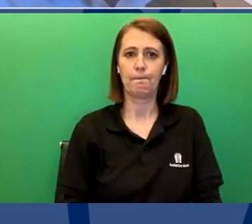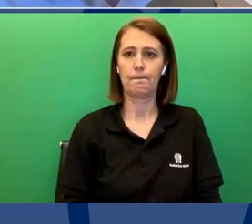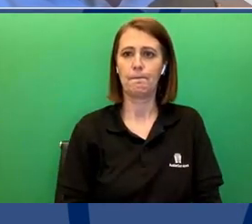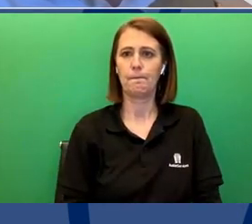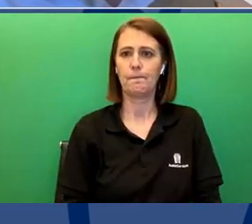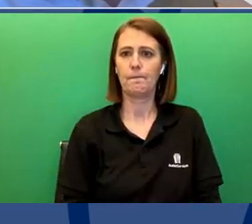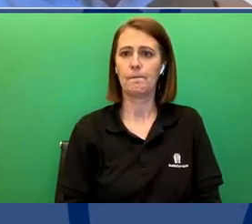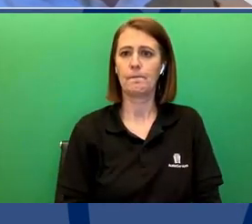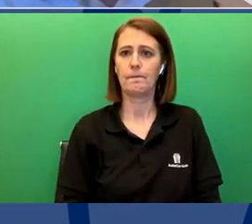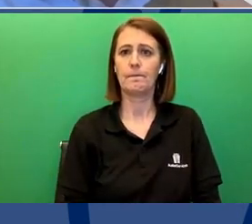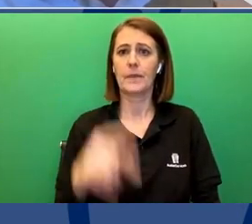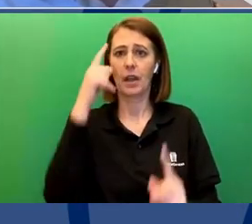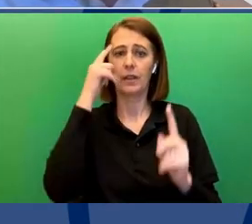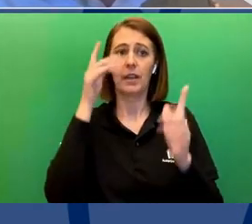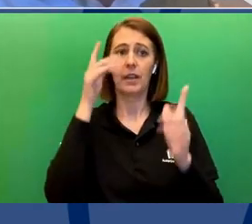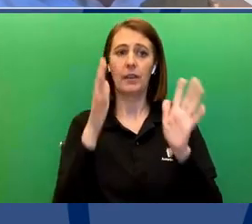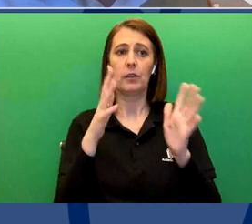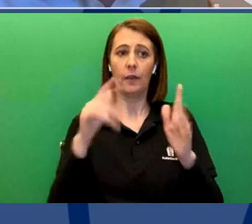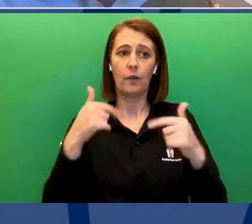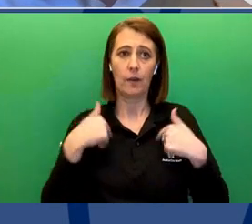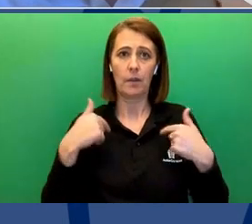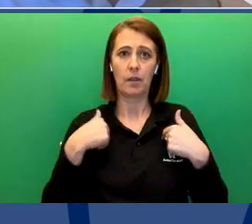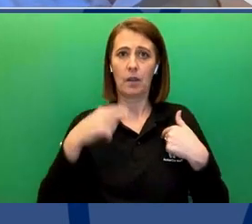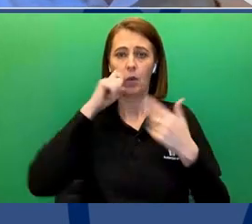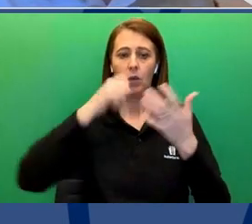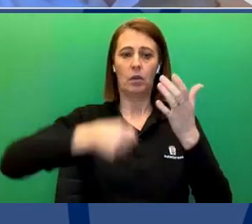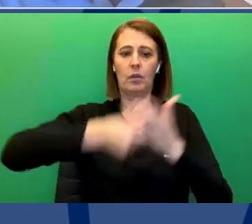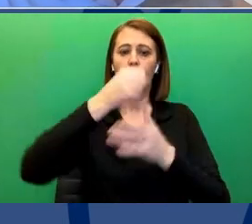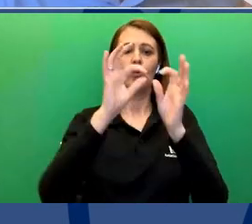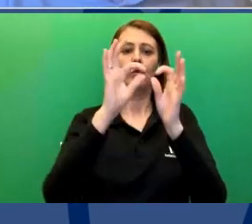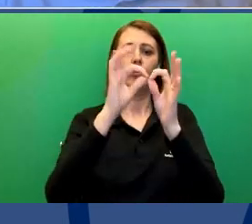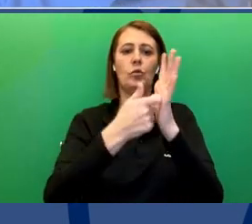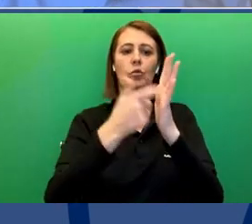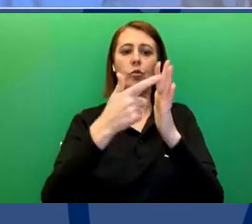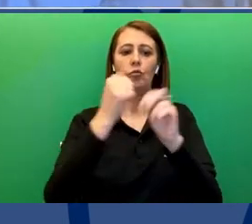it for me. So I'm going to hand it over to Bridget to talk about Service NSW approach.